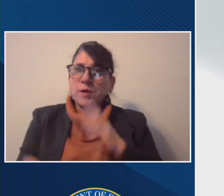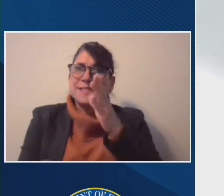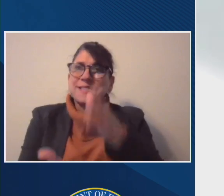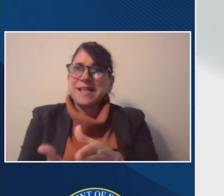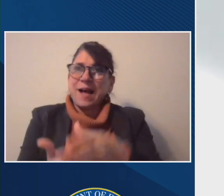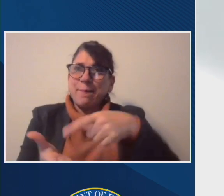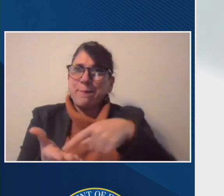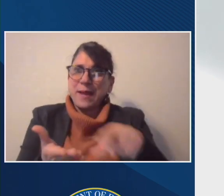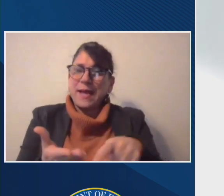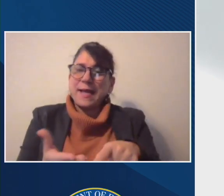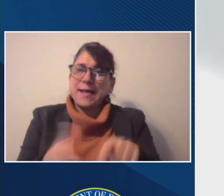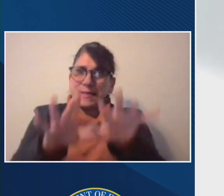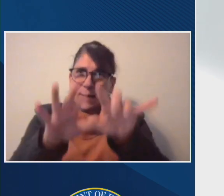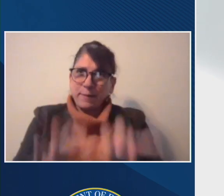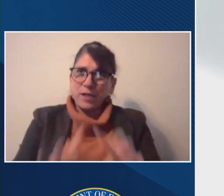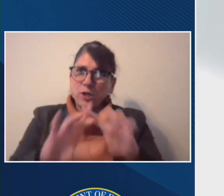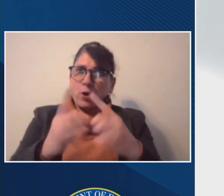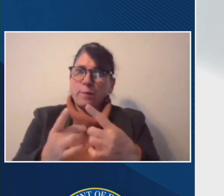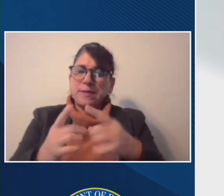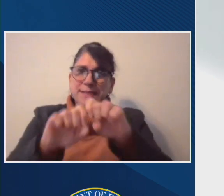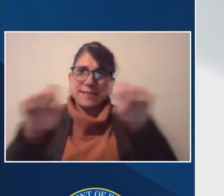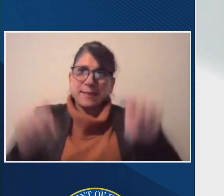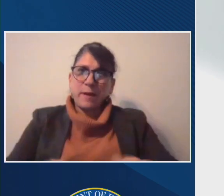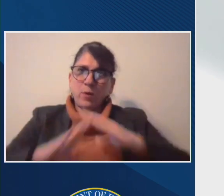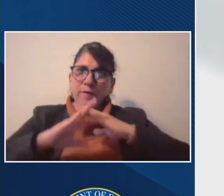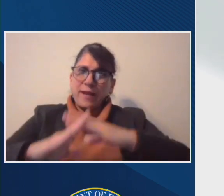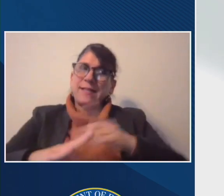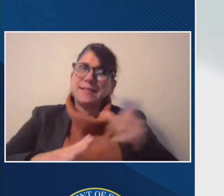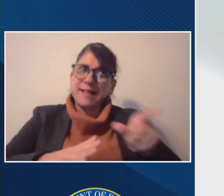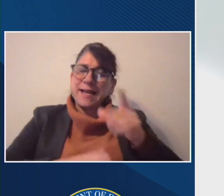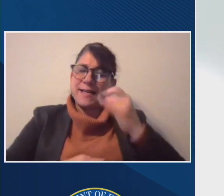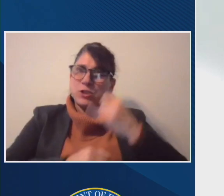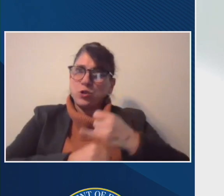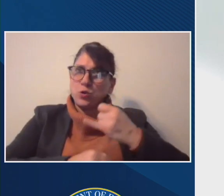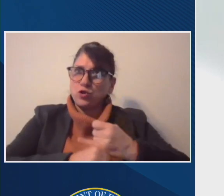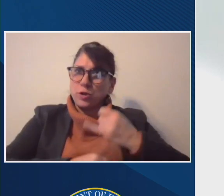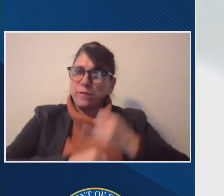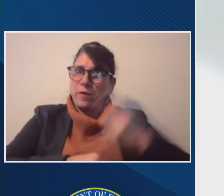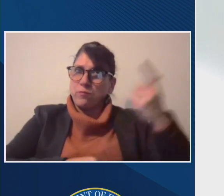systems, which prevents the institution from drawing down any funds.